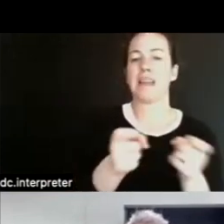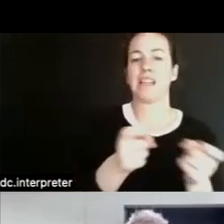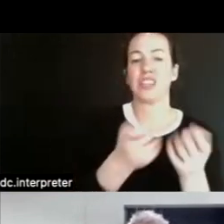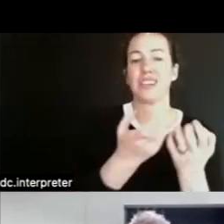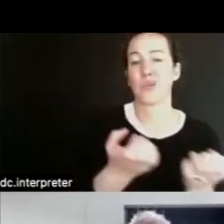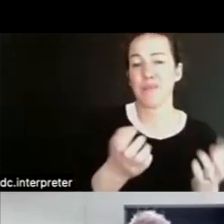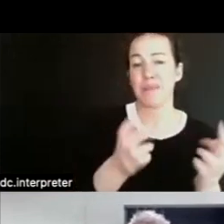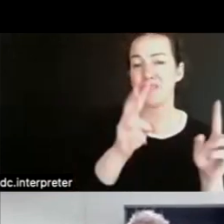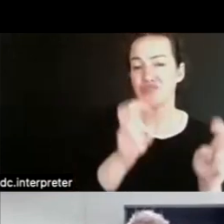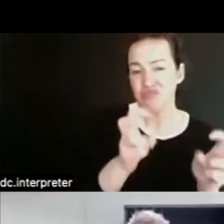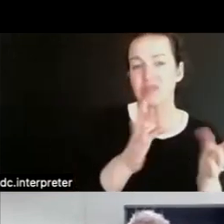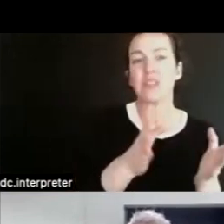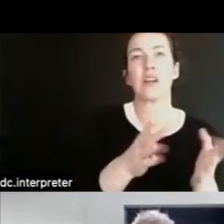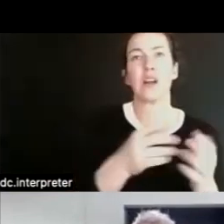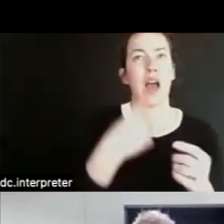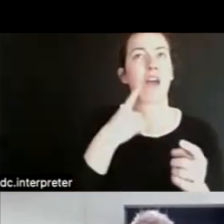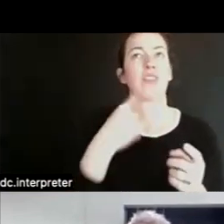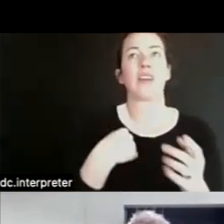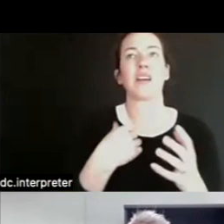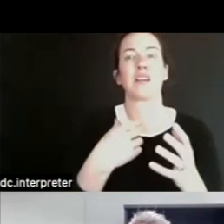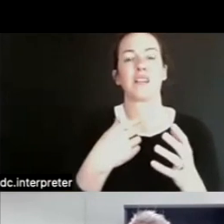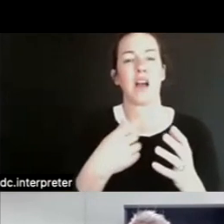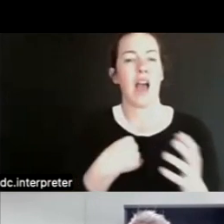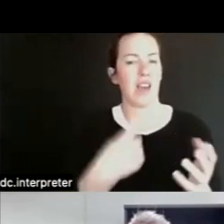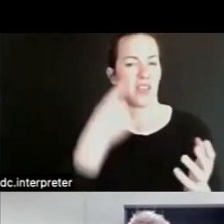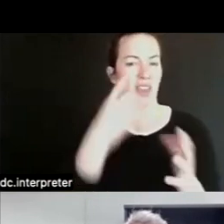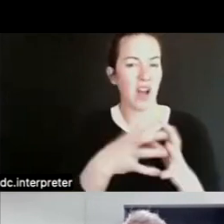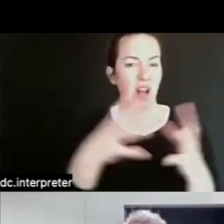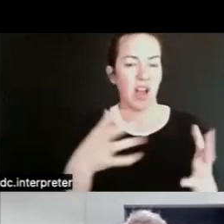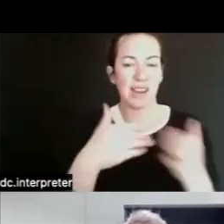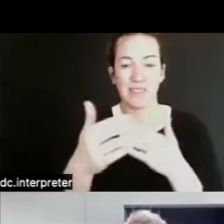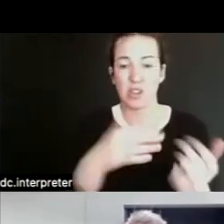right. I mean I think there's a lot of things that even those schools and districts have